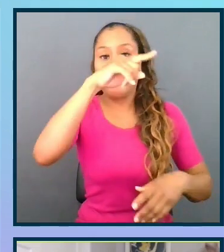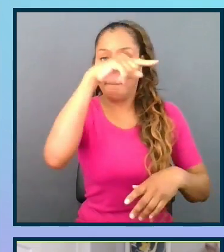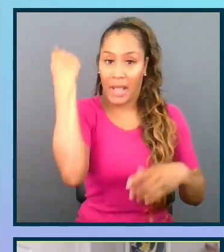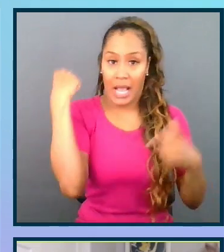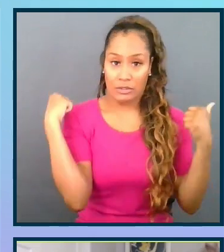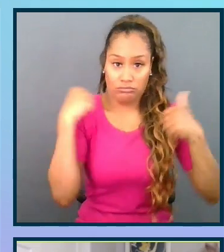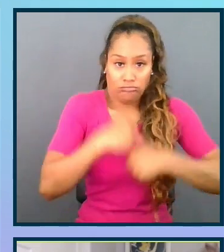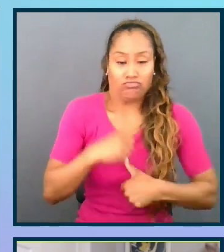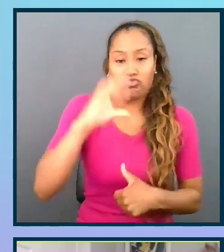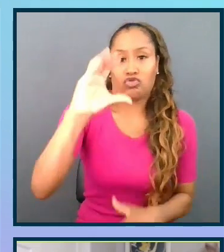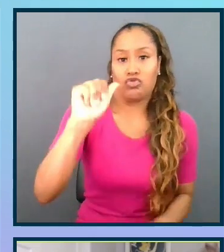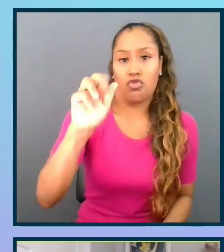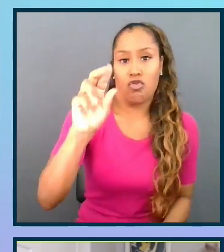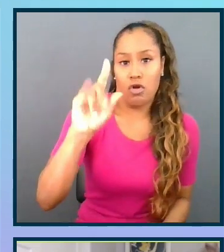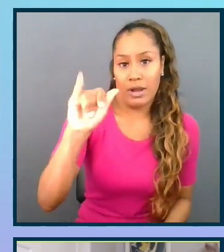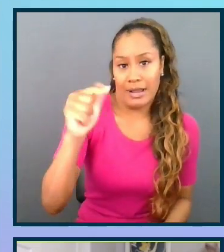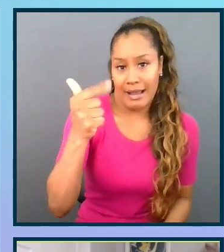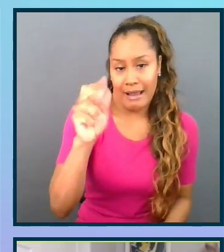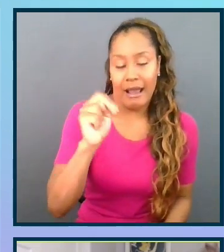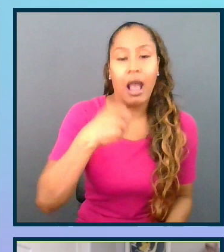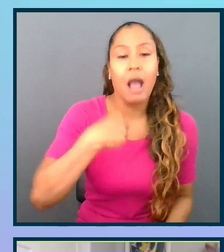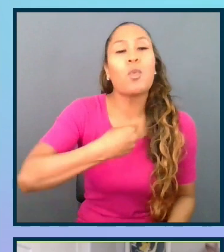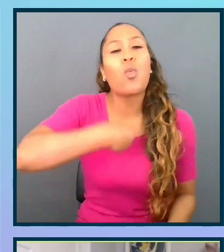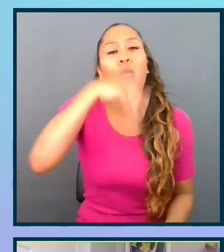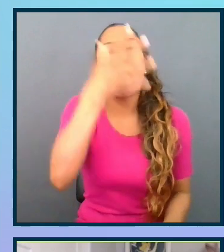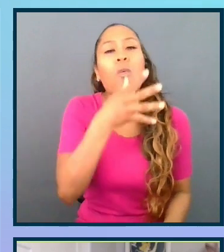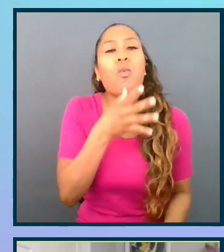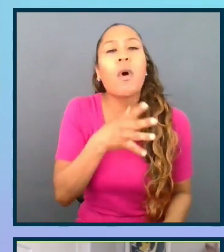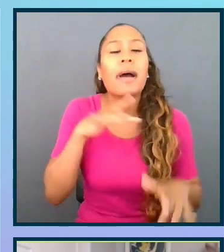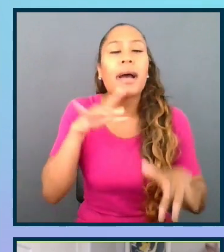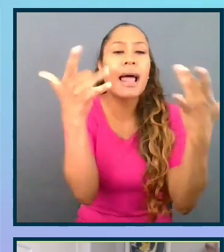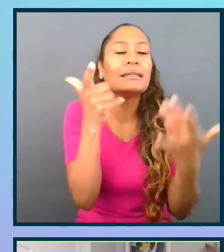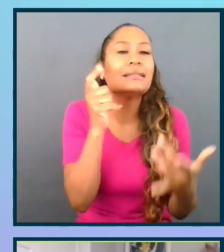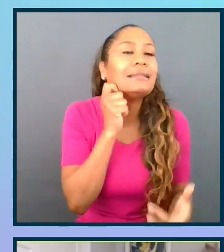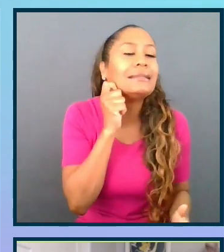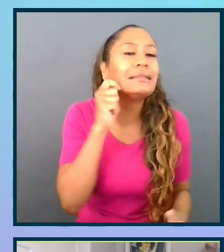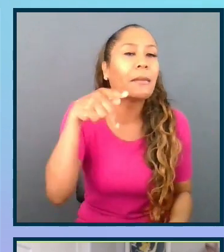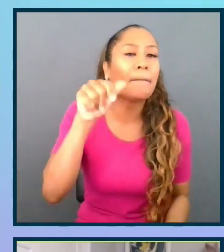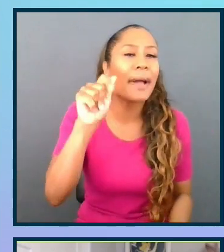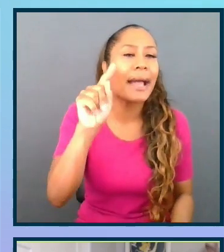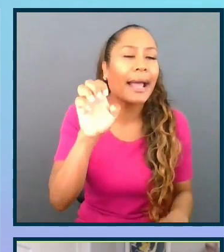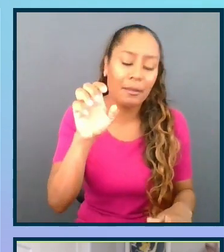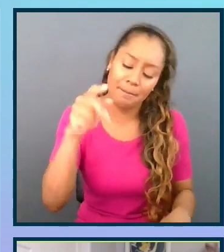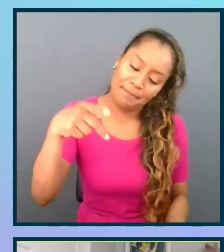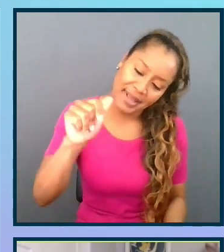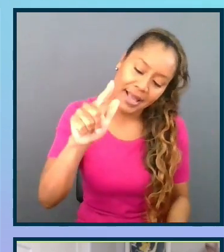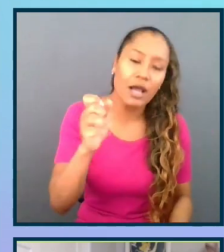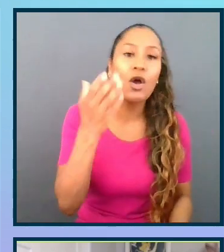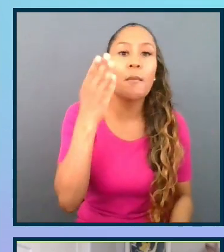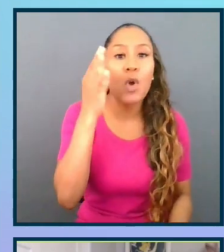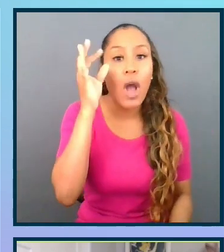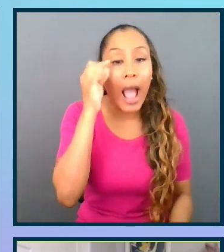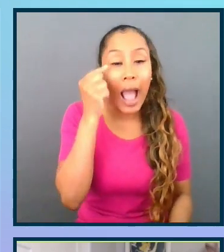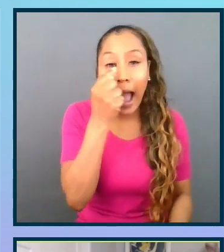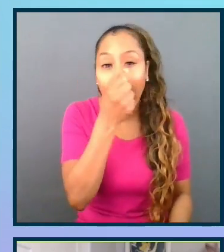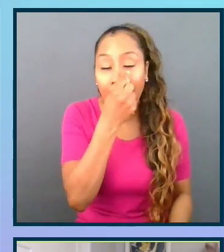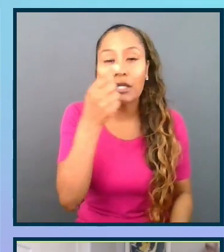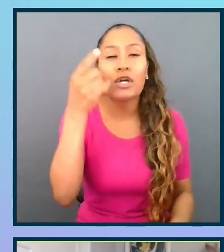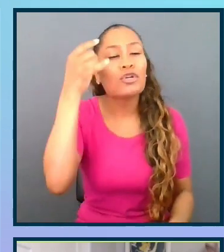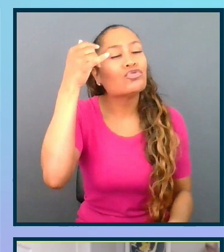And I am a white woman with pale skin, and blue eyes, and strawberry blonde hair that's short.